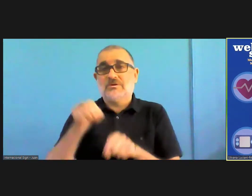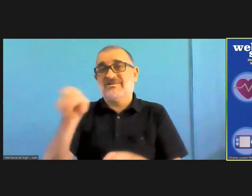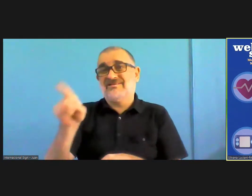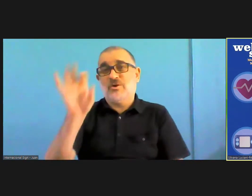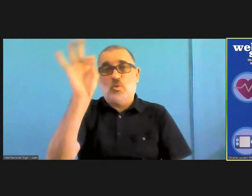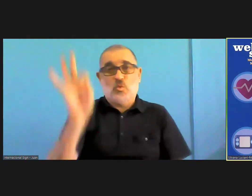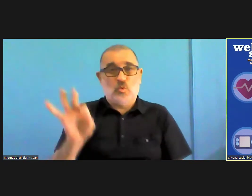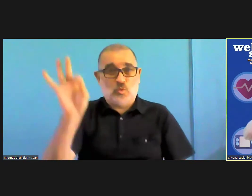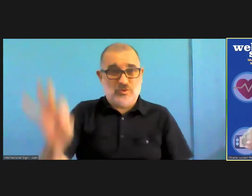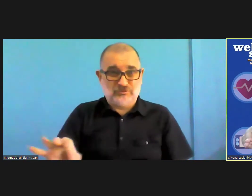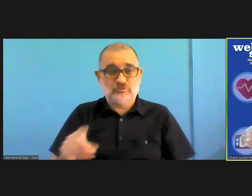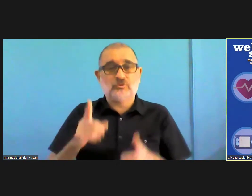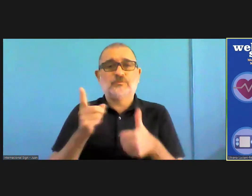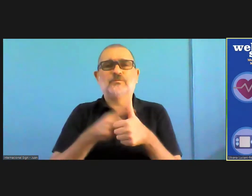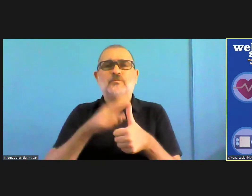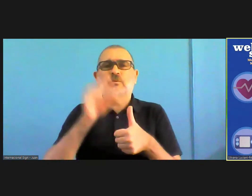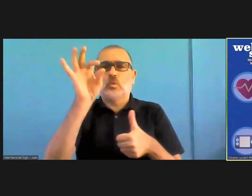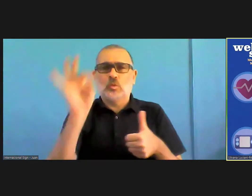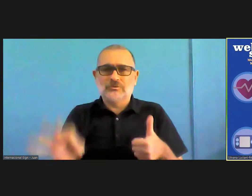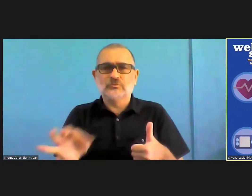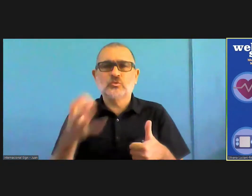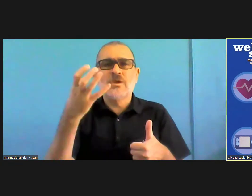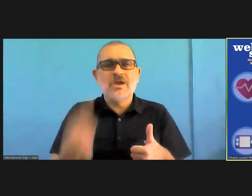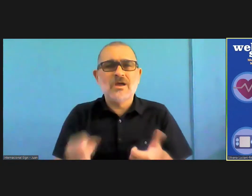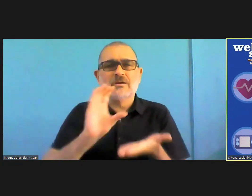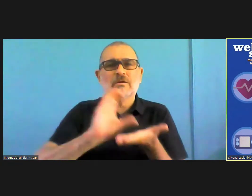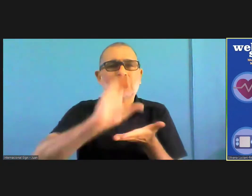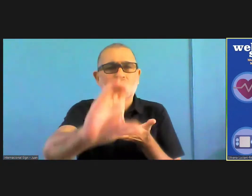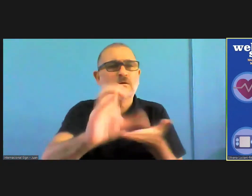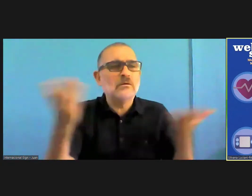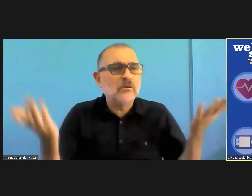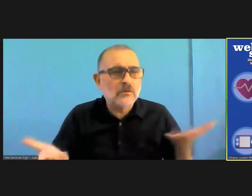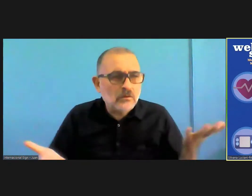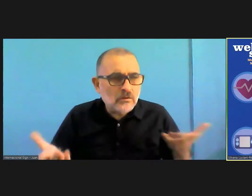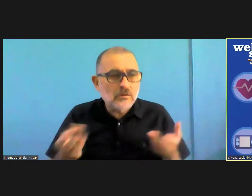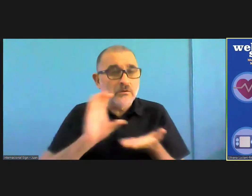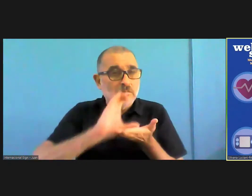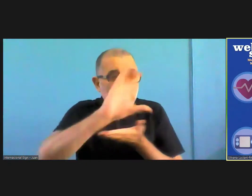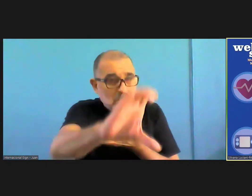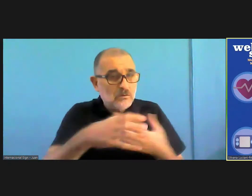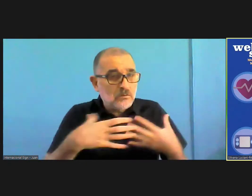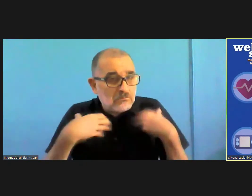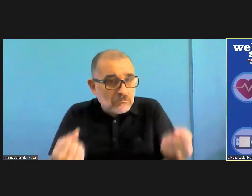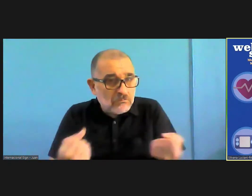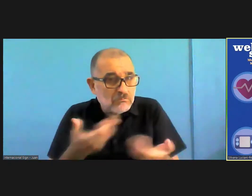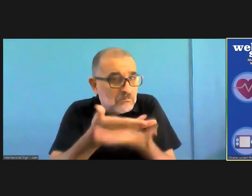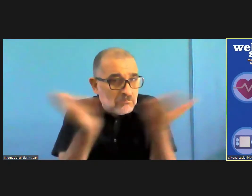Or better to invest in primary care? Or what specifically to improve especially NCD care?